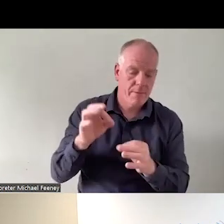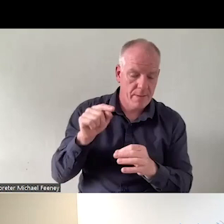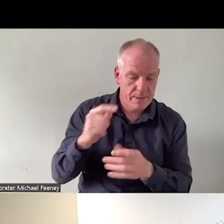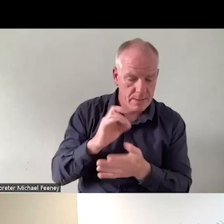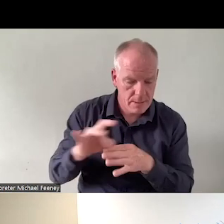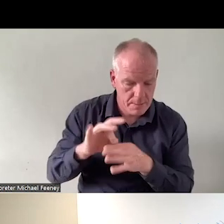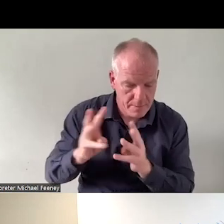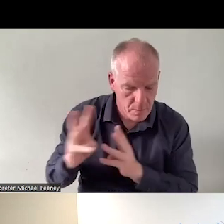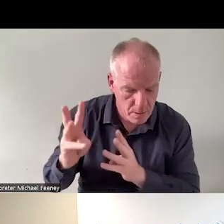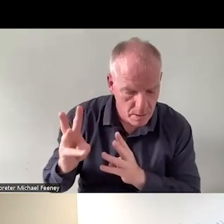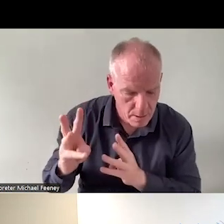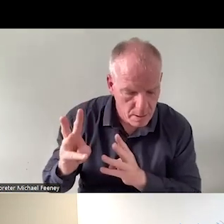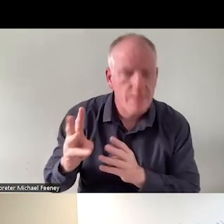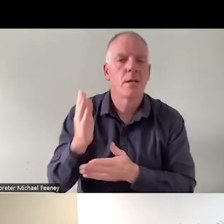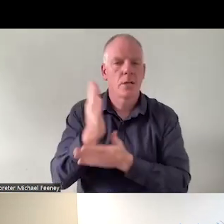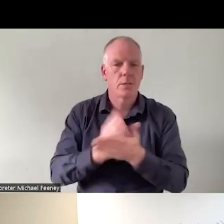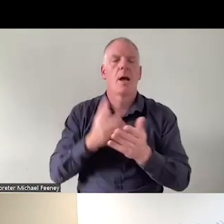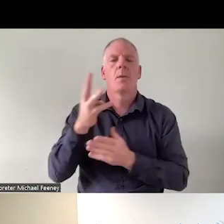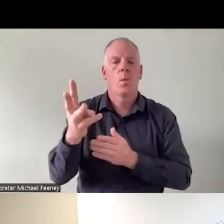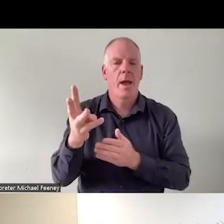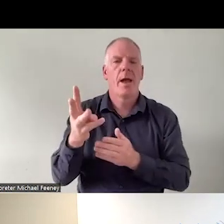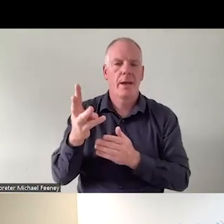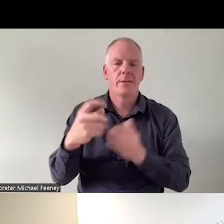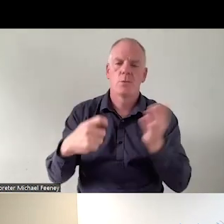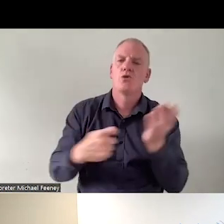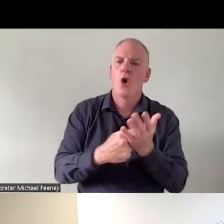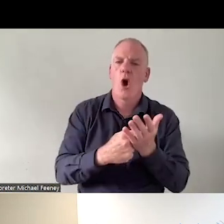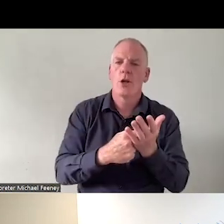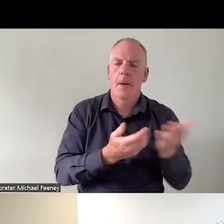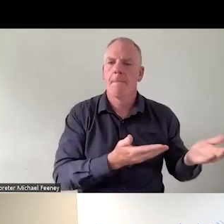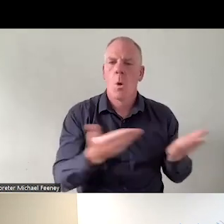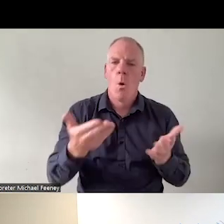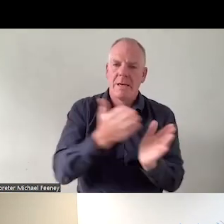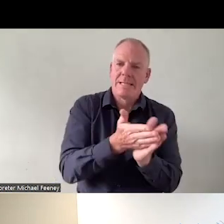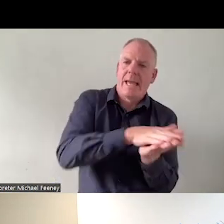You'll need some form of charging for it or transportation cases. Various options are available.